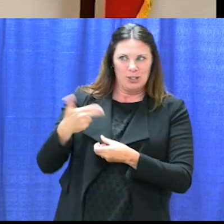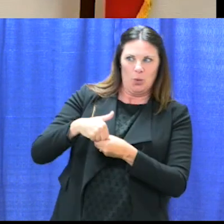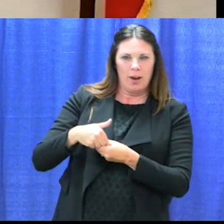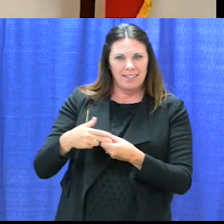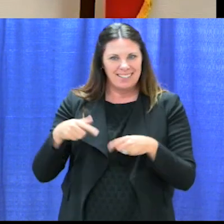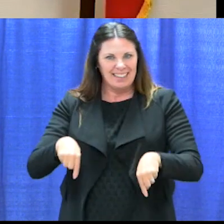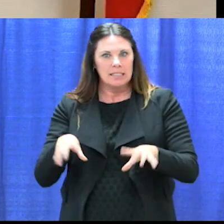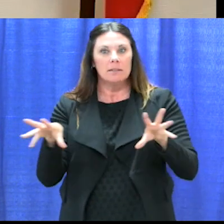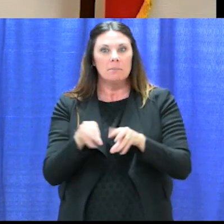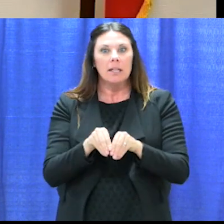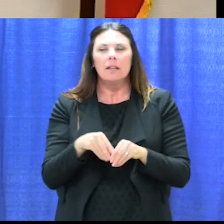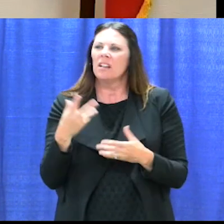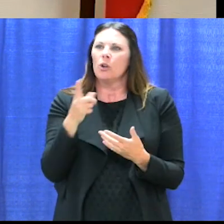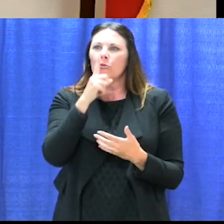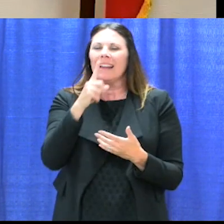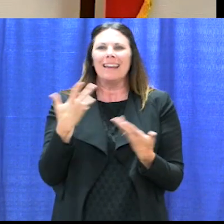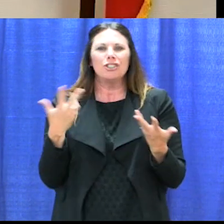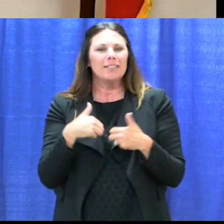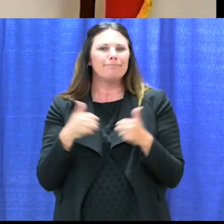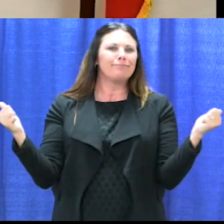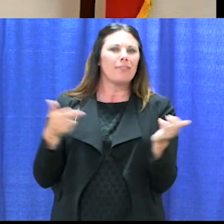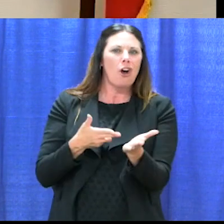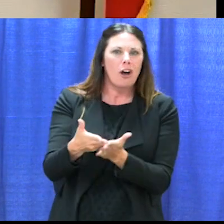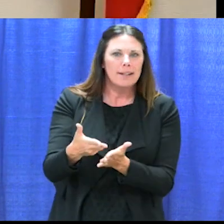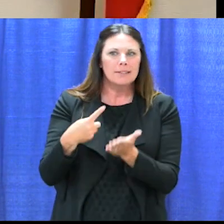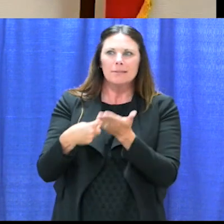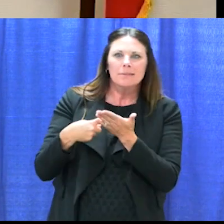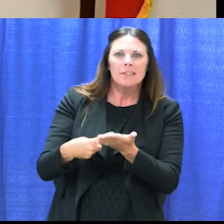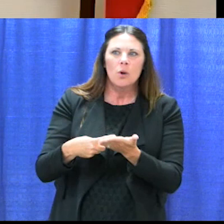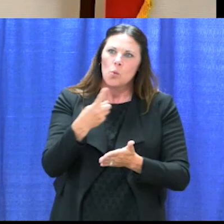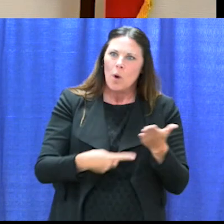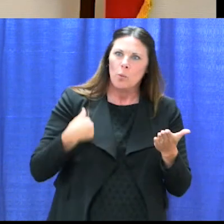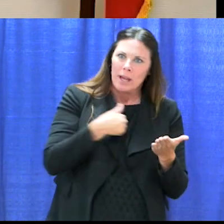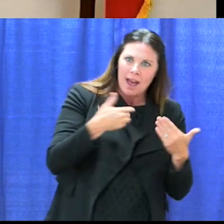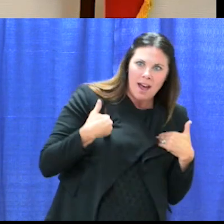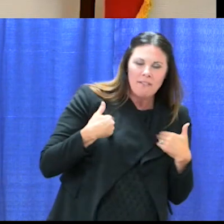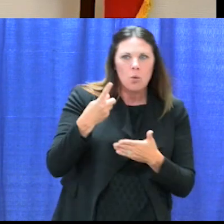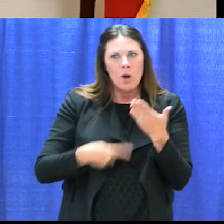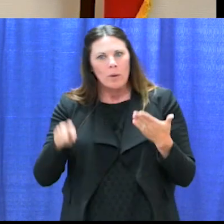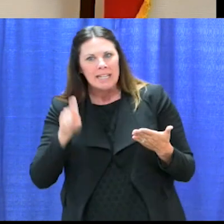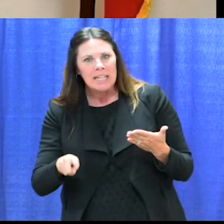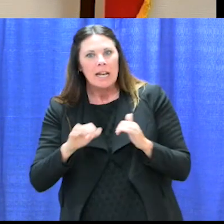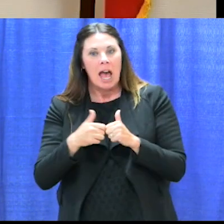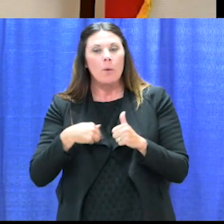about what has been provided, what more can be, what more is needed and how we work together to close the digital divide.